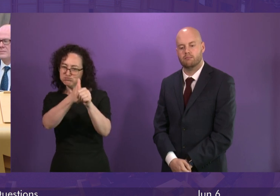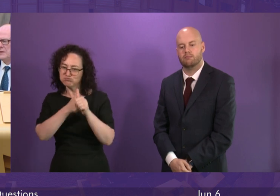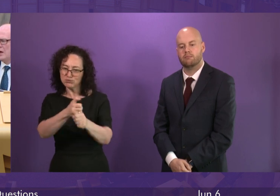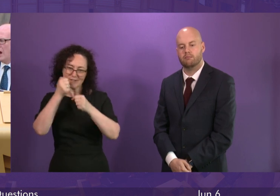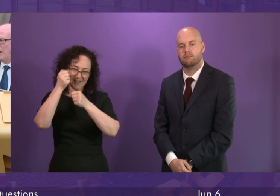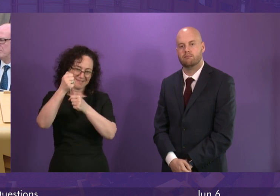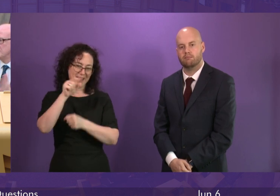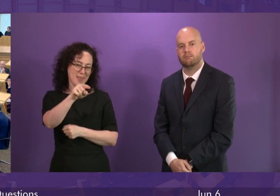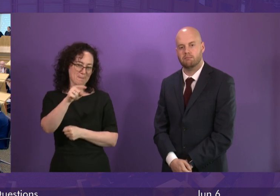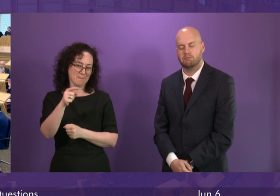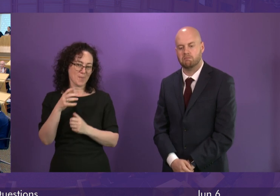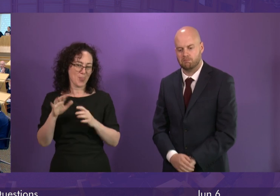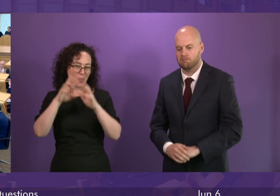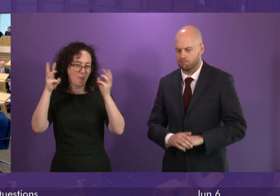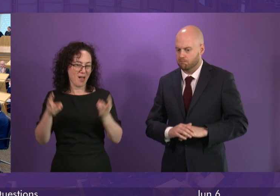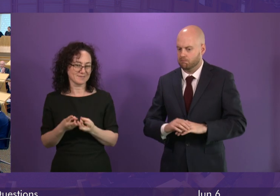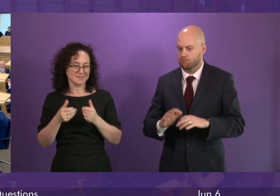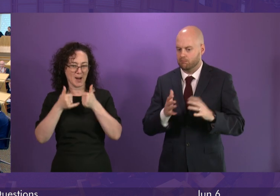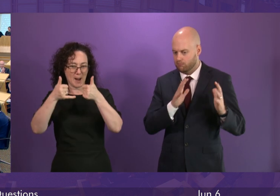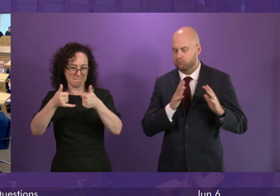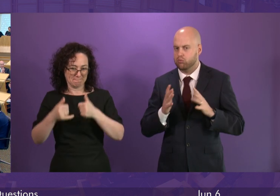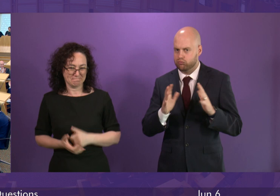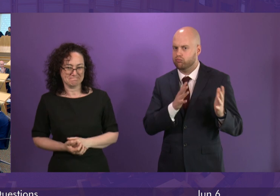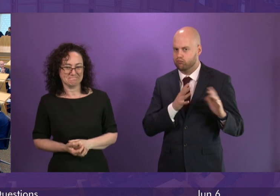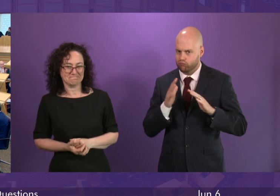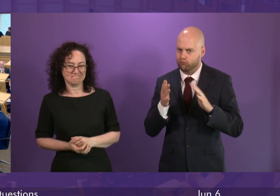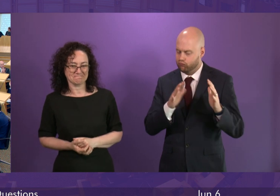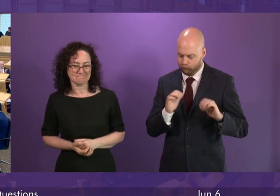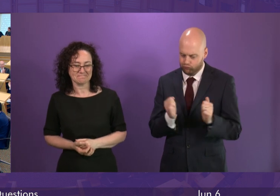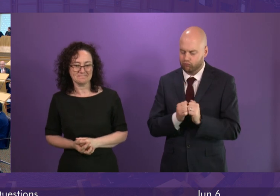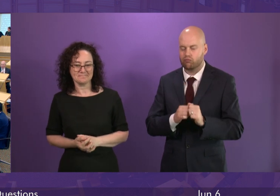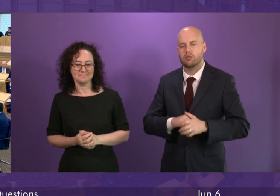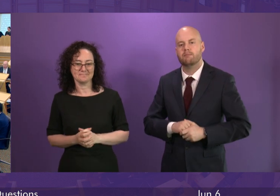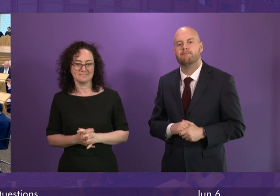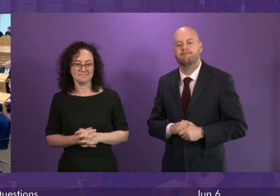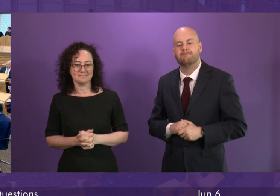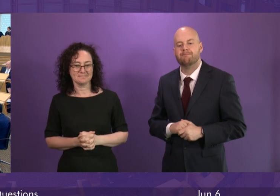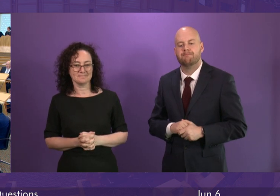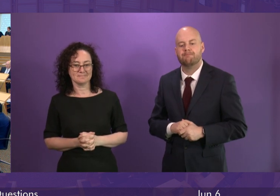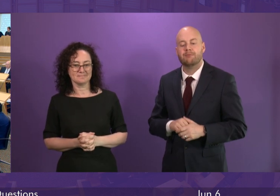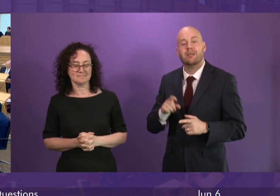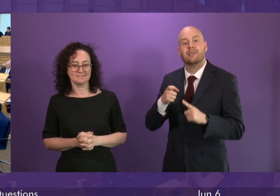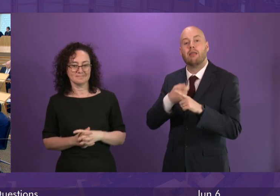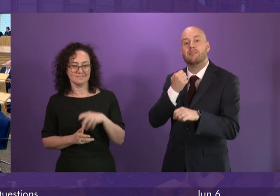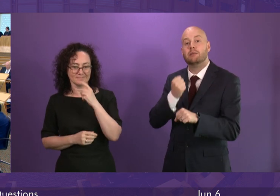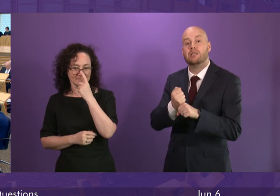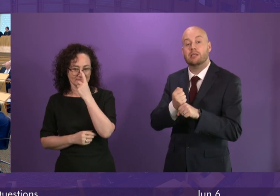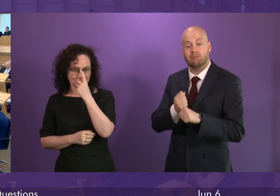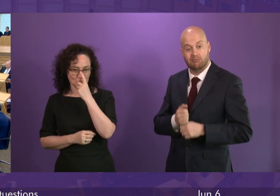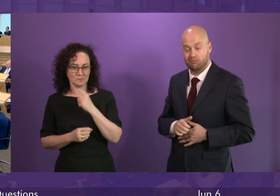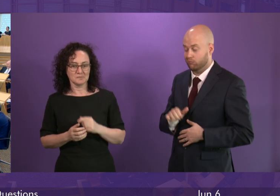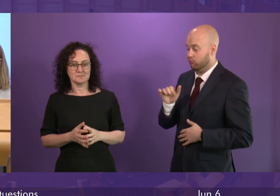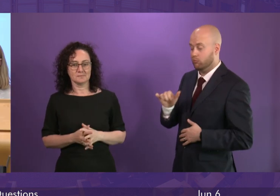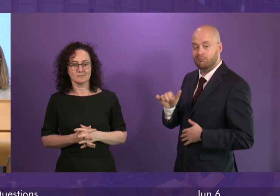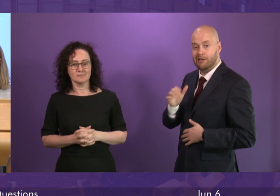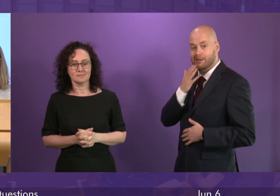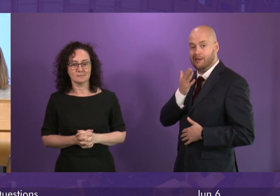world cup. Kenneth Gibson: I thank the Deputy First Minister for that answer—and for stealing